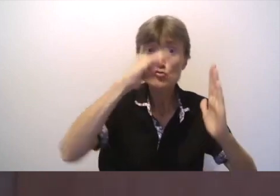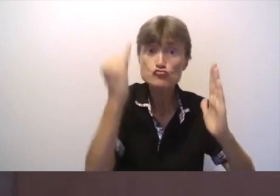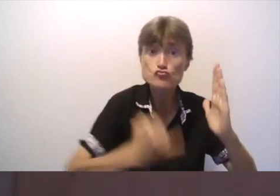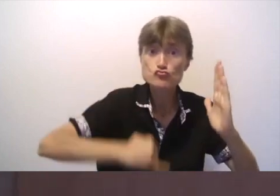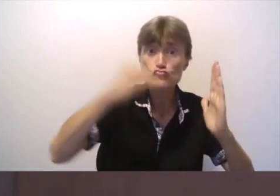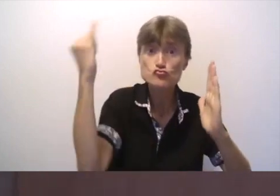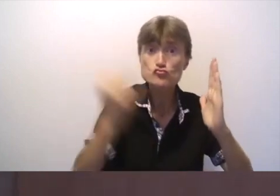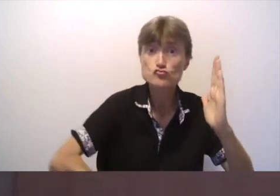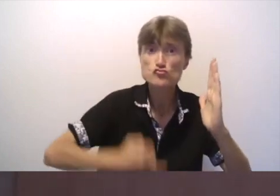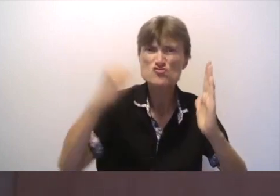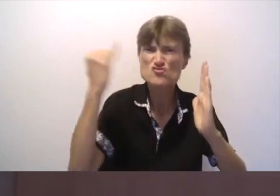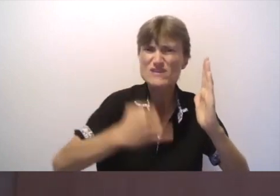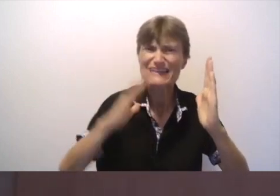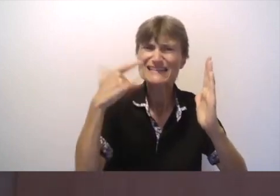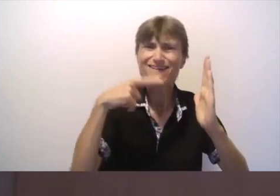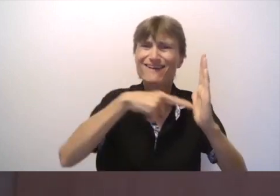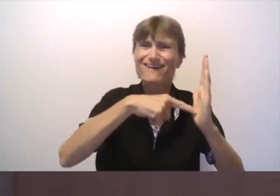right we've got a sports tourism complex in